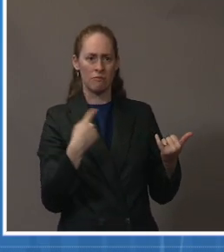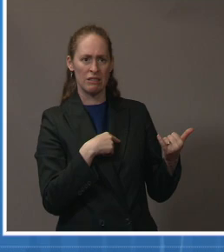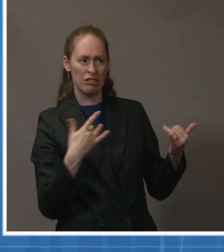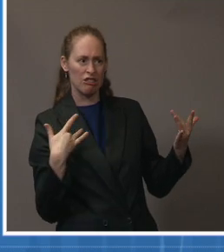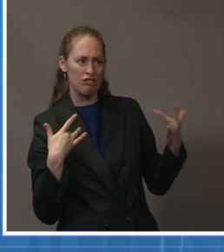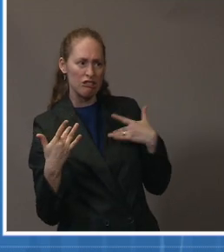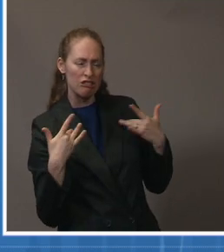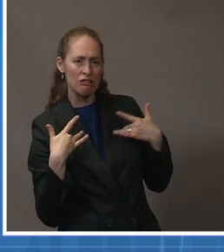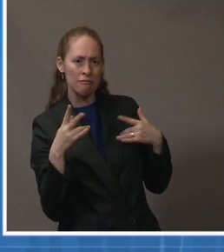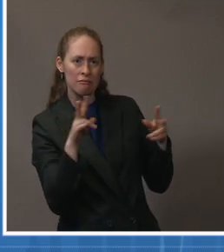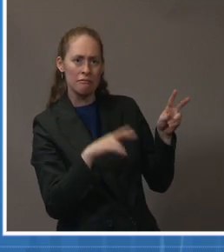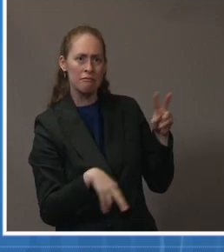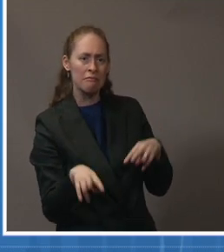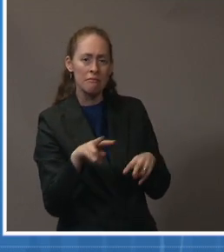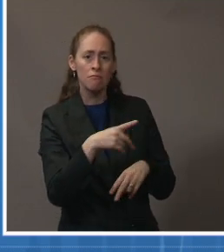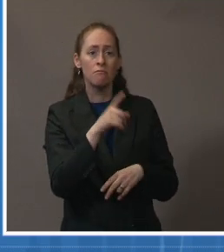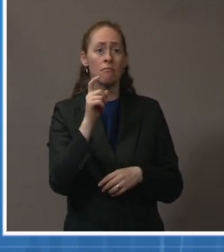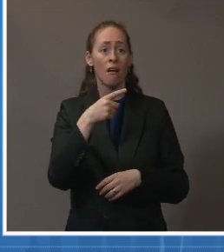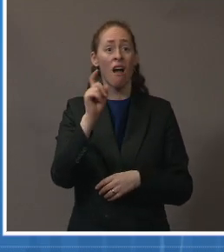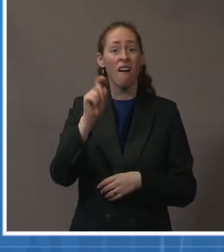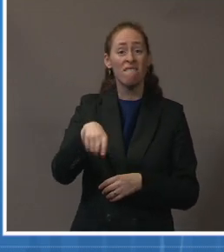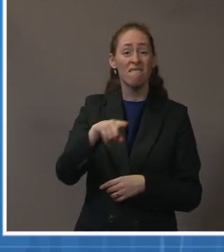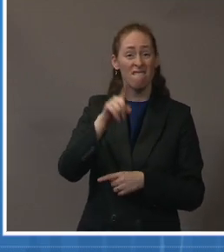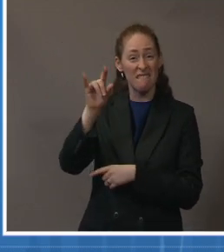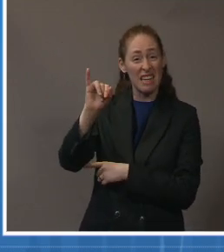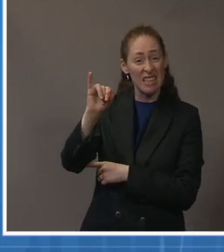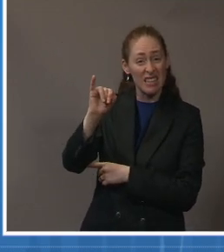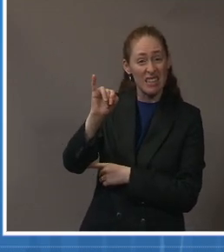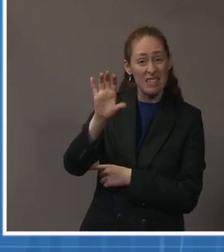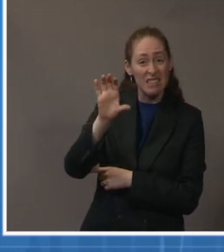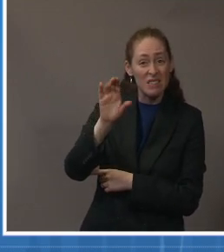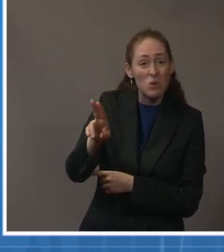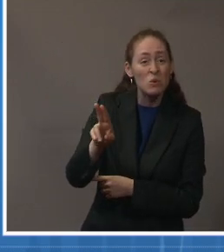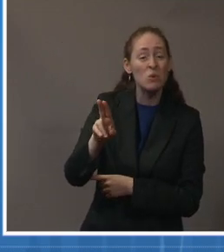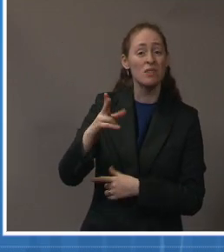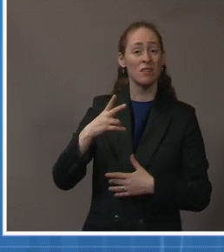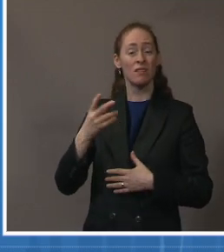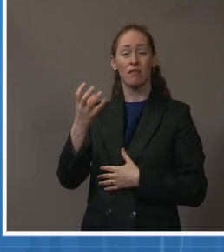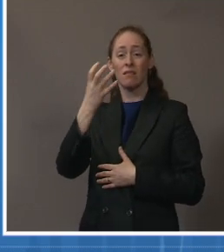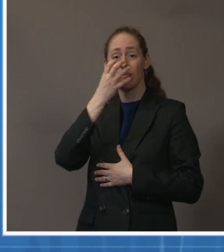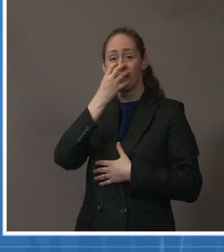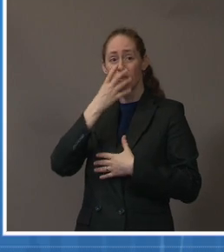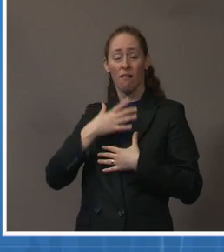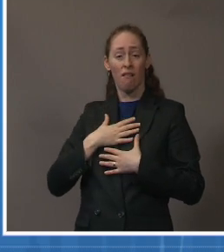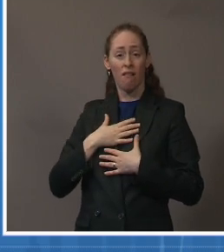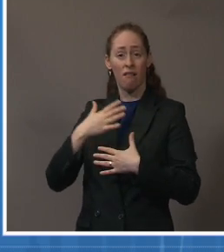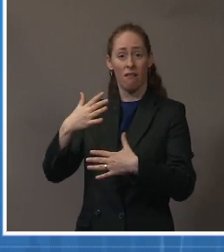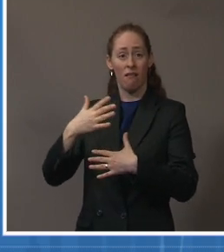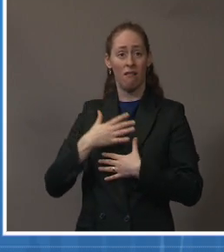in the intensive care unit with mechanical ventilation. Tomorrow, we will publish a report on this topic